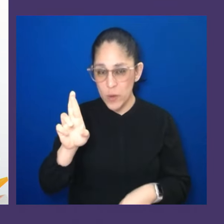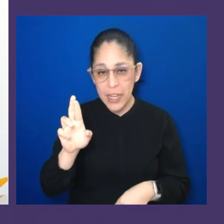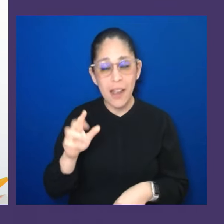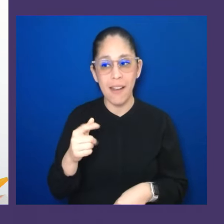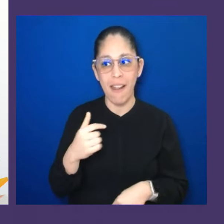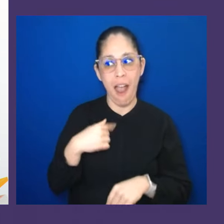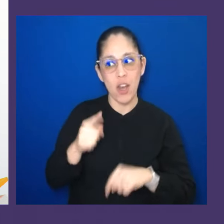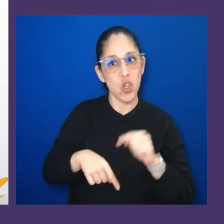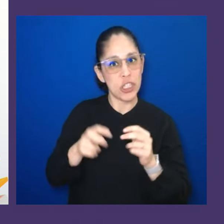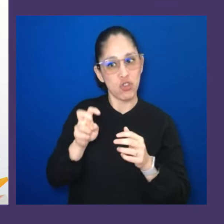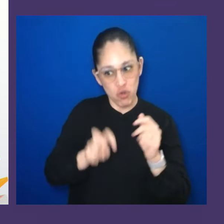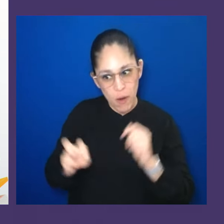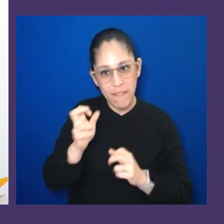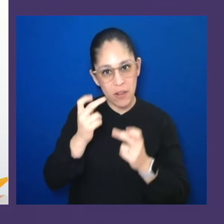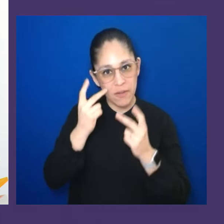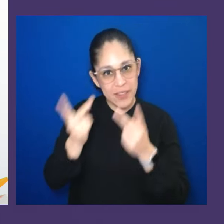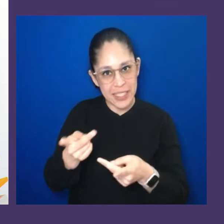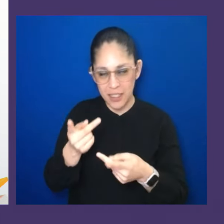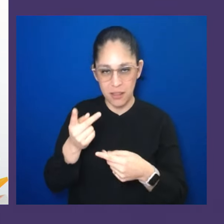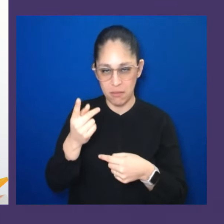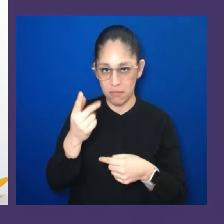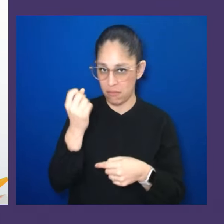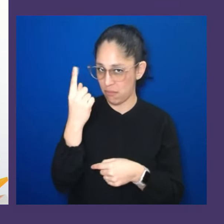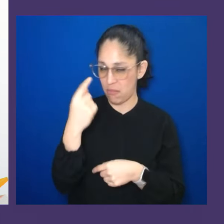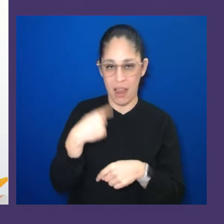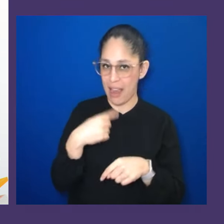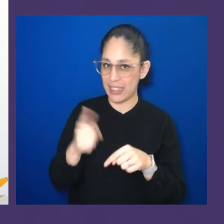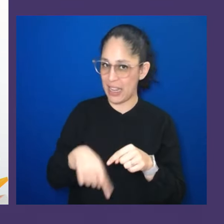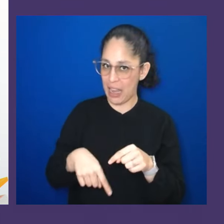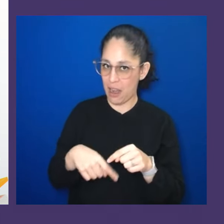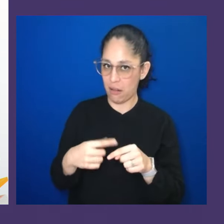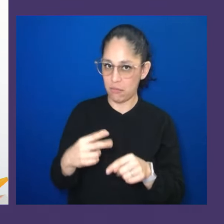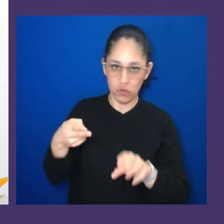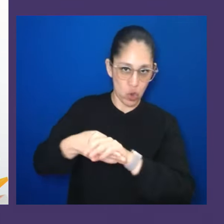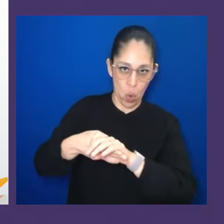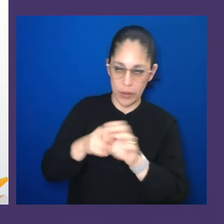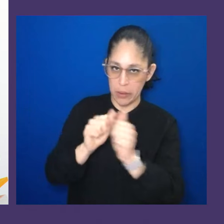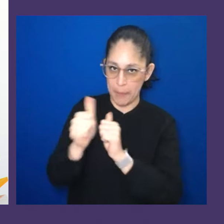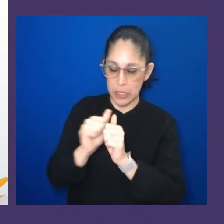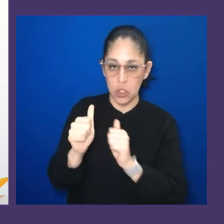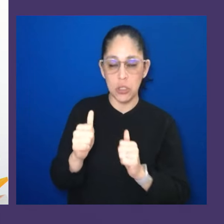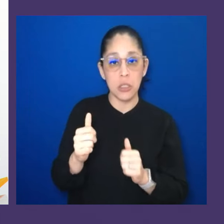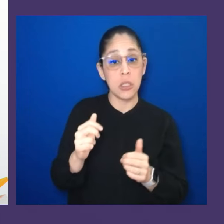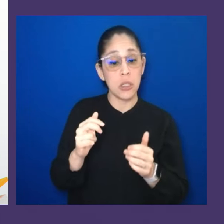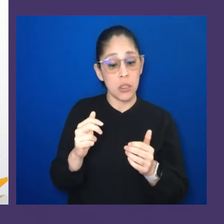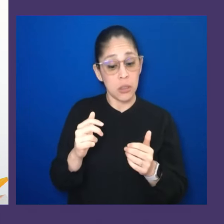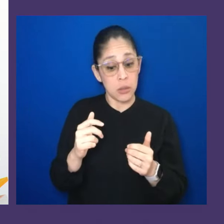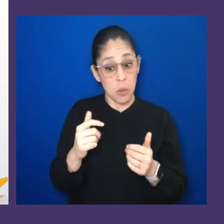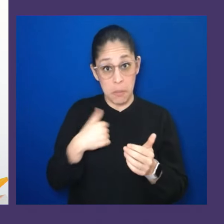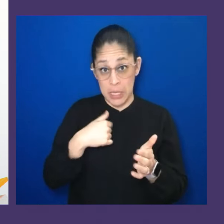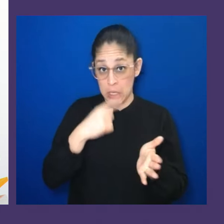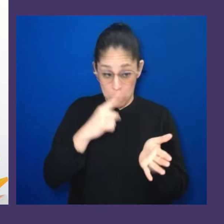because I'm not able to go to the races anymore, for me, it's very difficult to do all the research and all the descriptions.